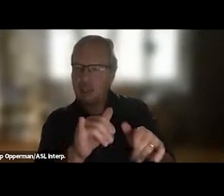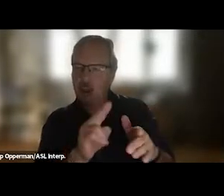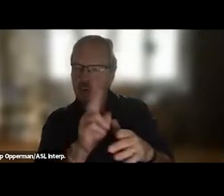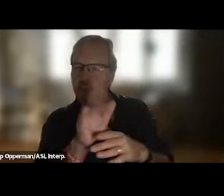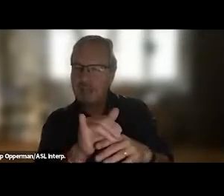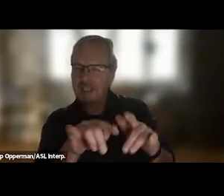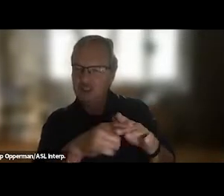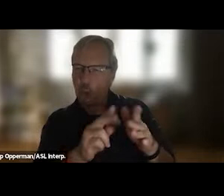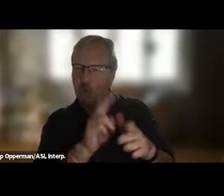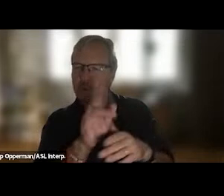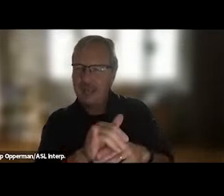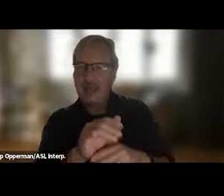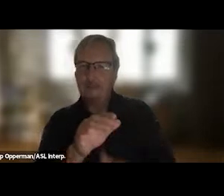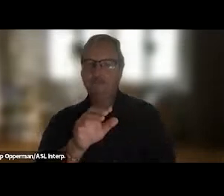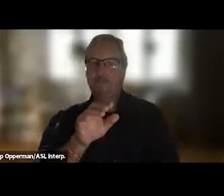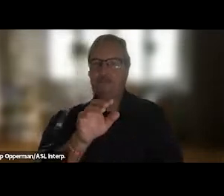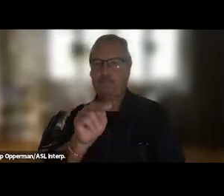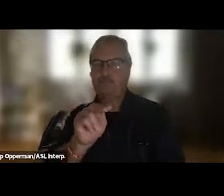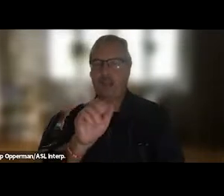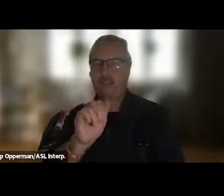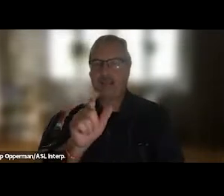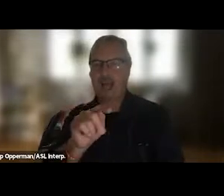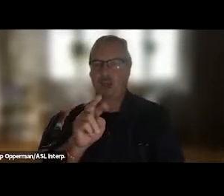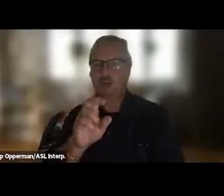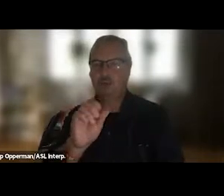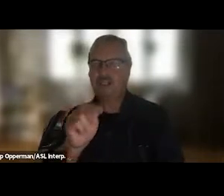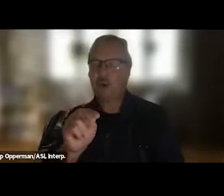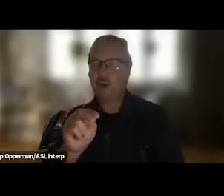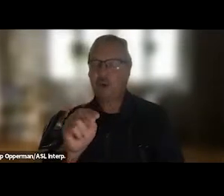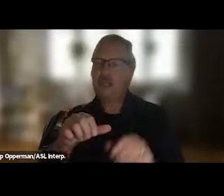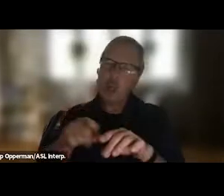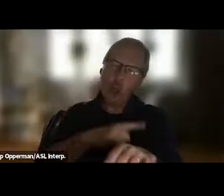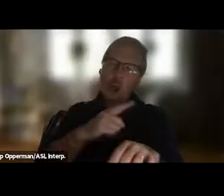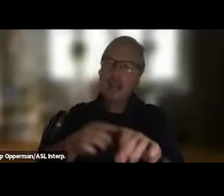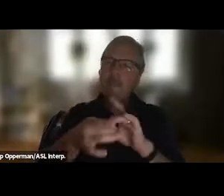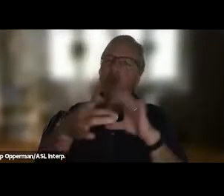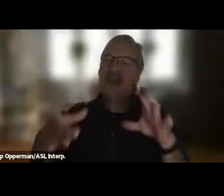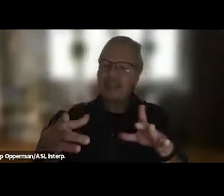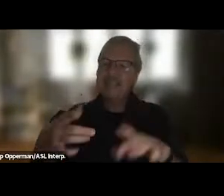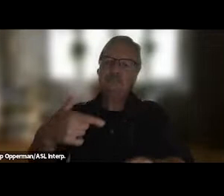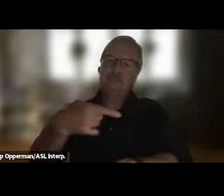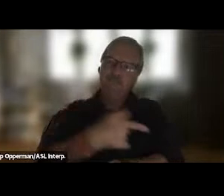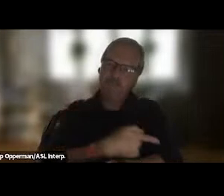Naltrexone is in extended release injection medication, which is given once a month